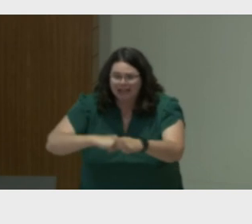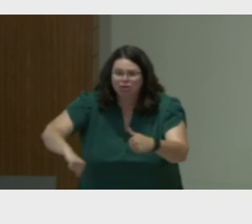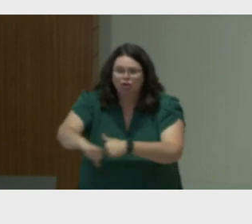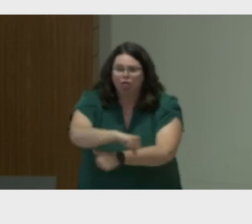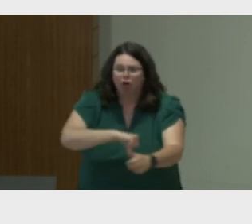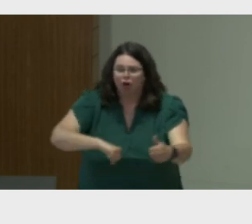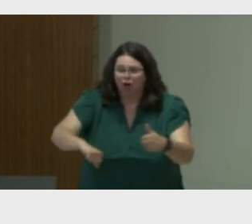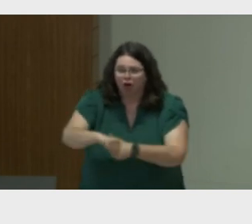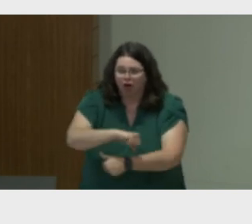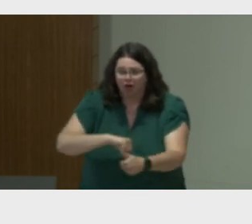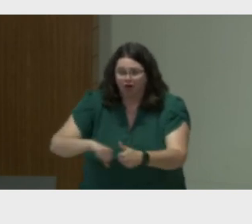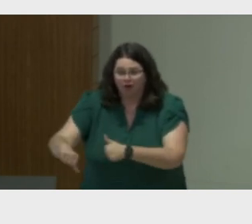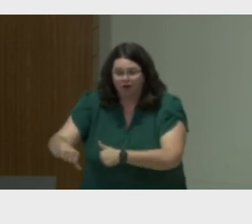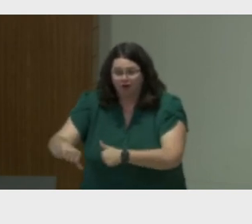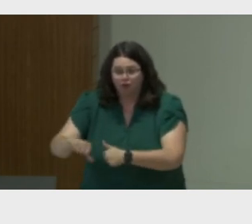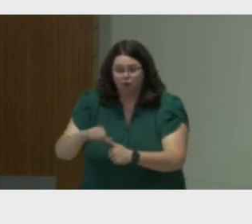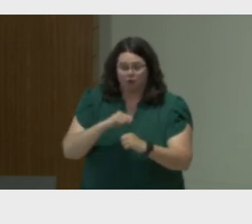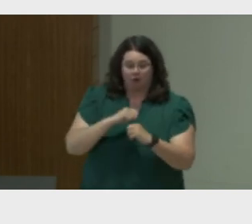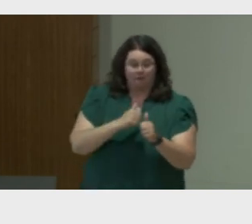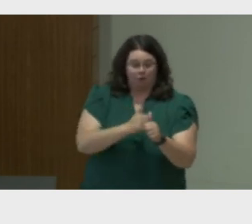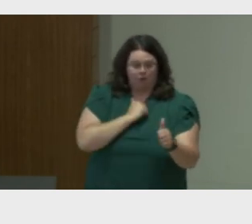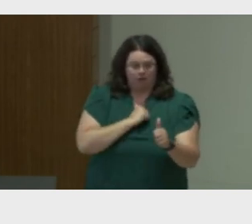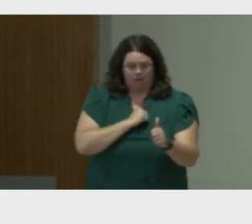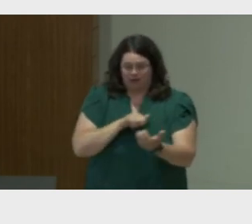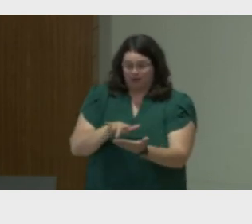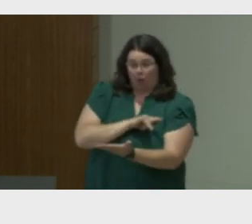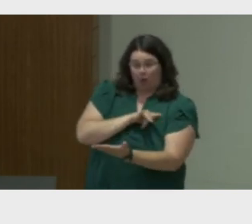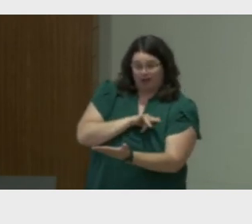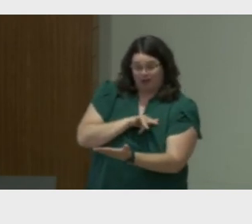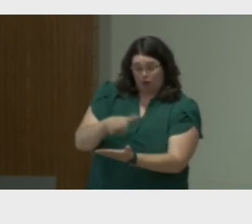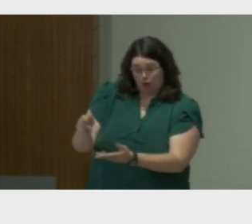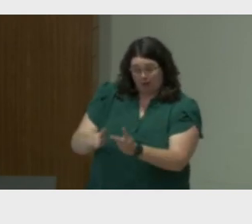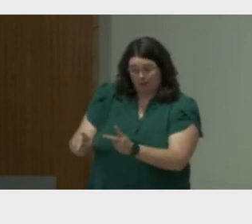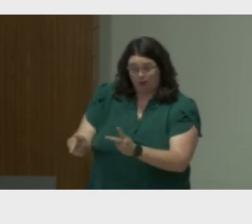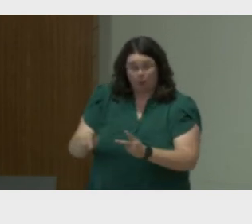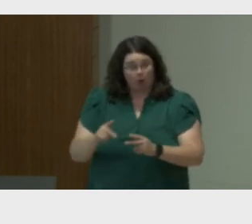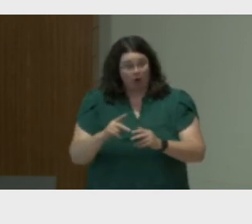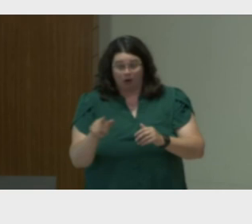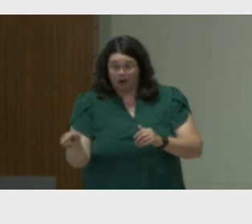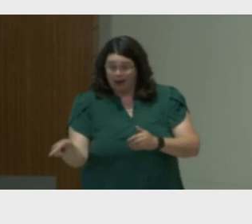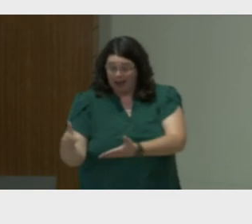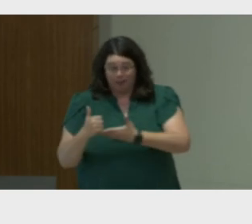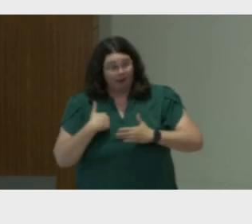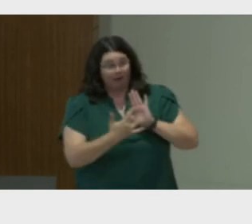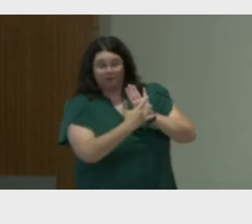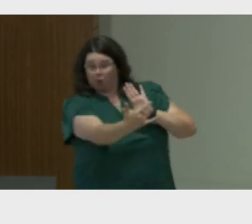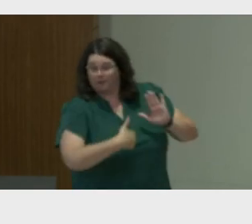to avoid exploiting each other and to live as people of love, as brothers and sisters in Christ.